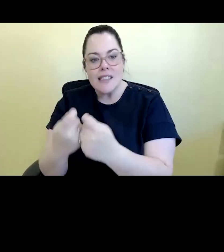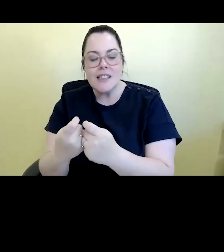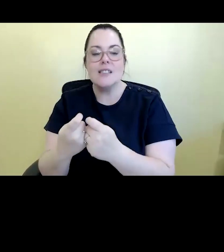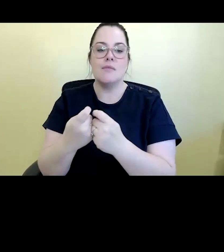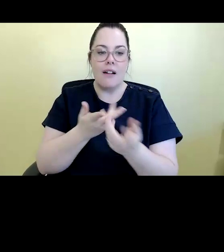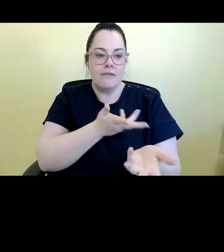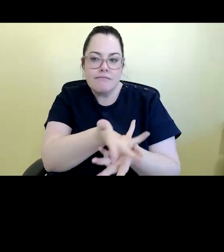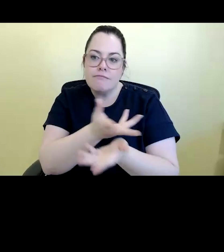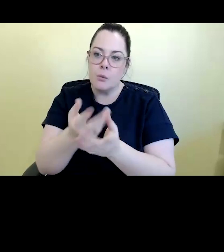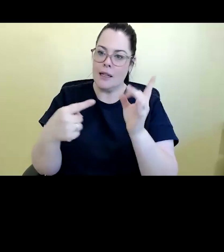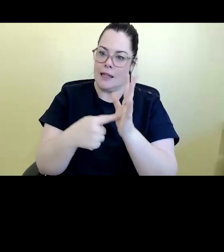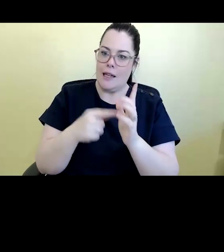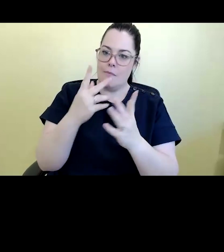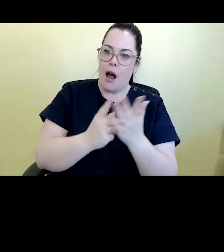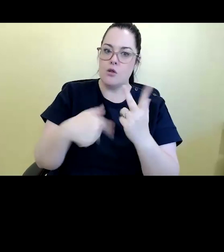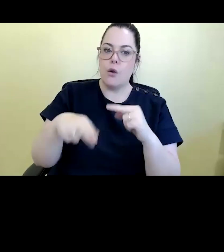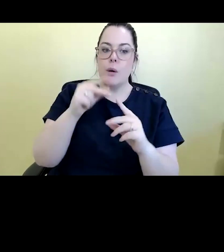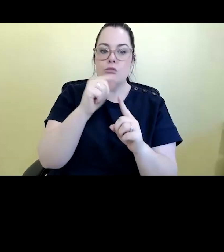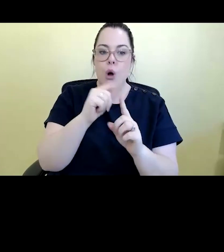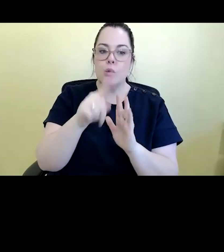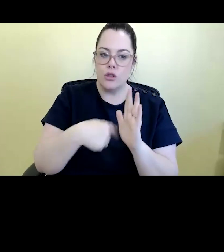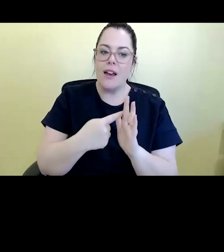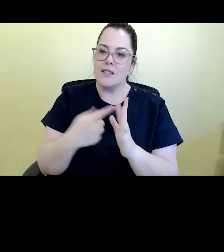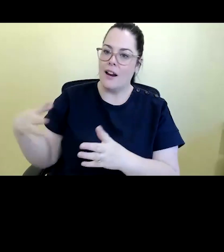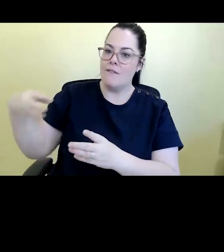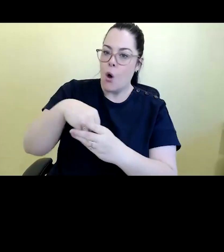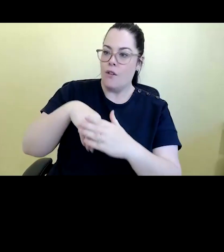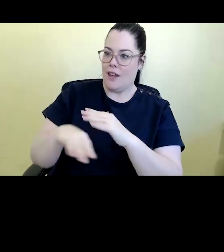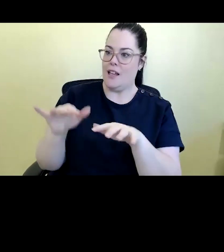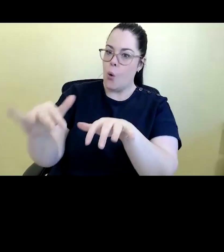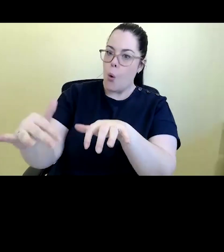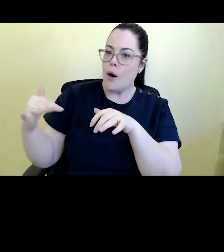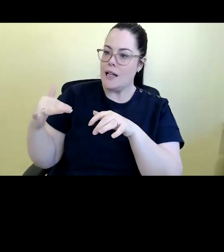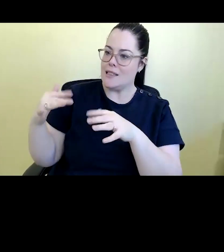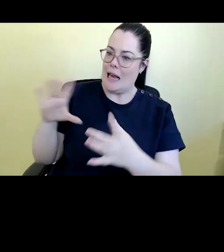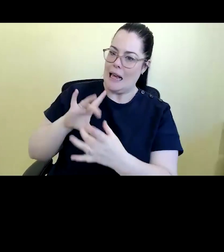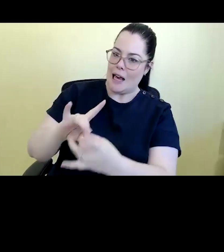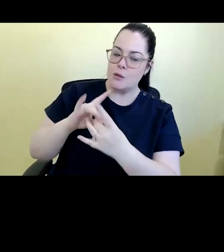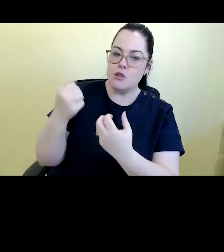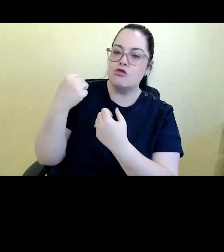and involved in some aspects in the communications and audience involvement strategy. The development